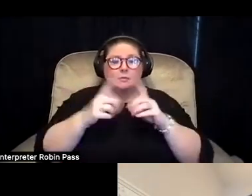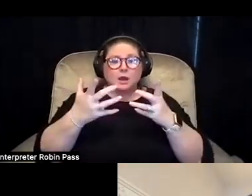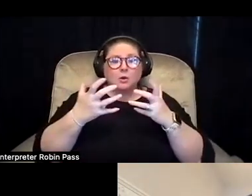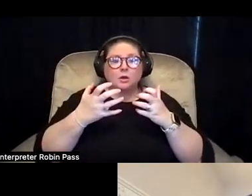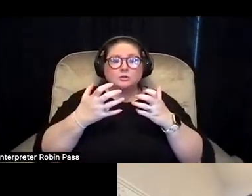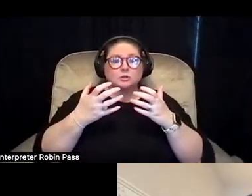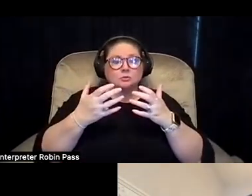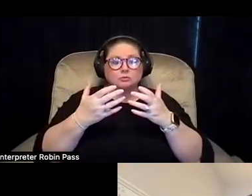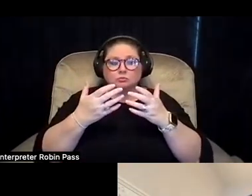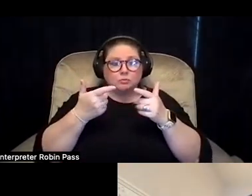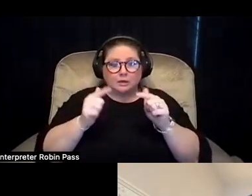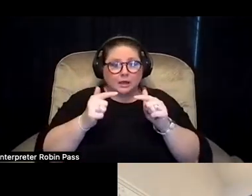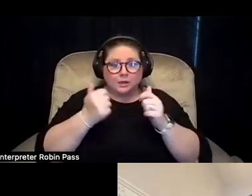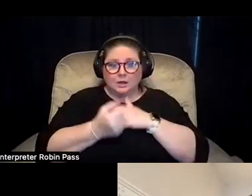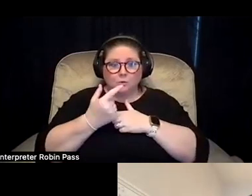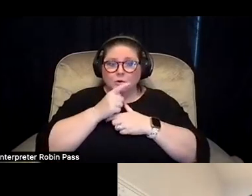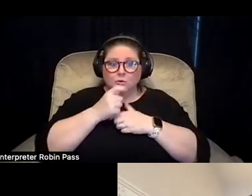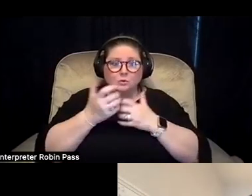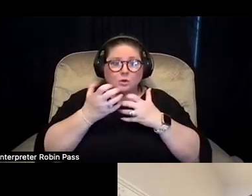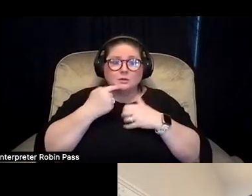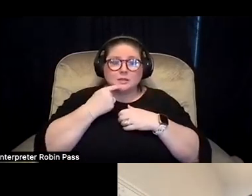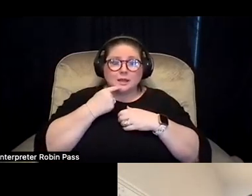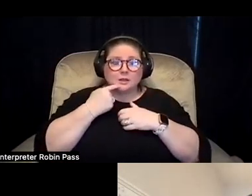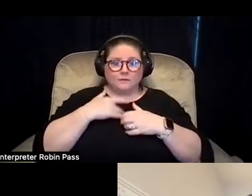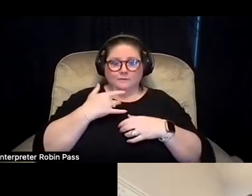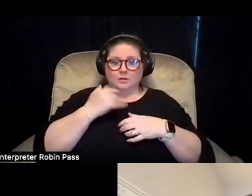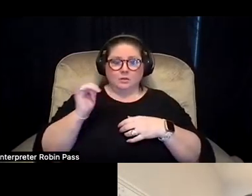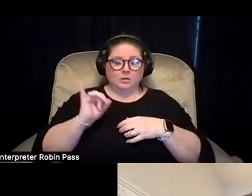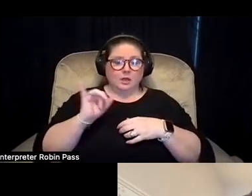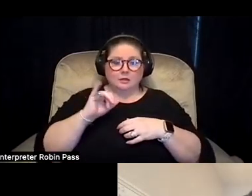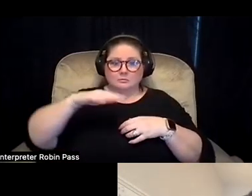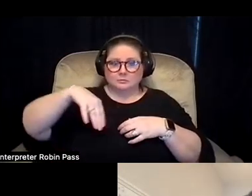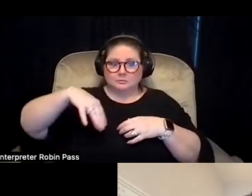anything that anyone wanted to say that you didn't feel like you had a chance to say yet jump in